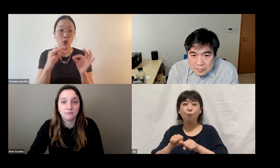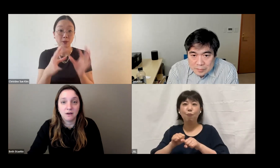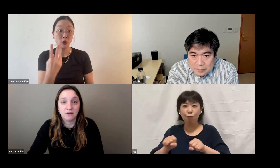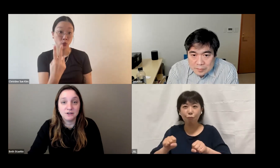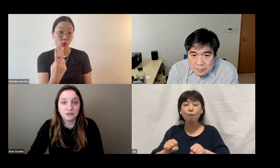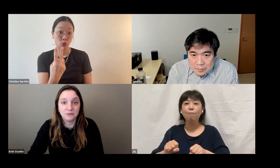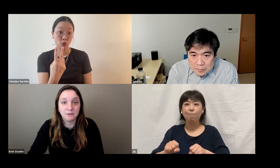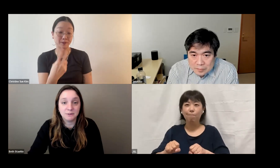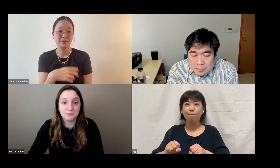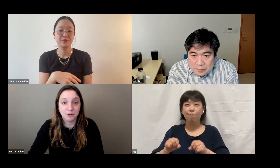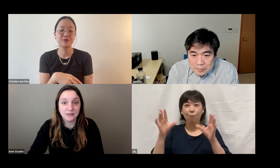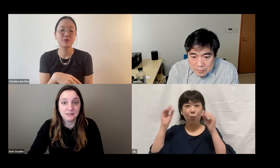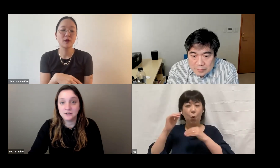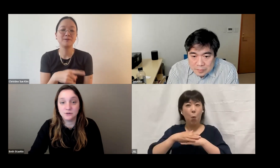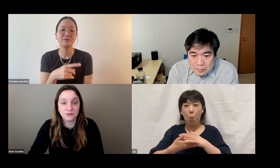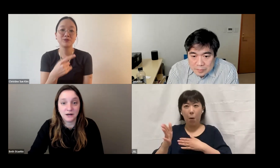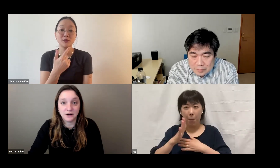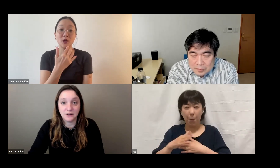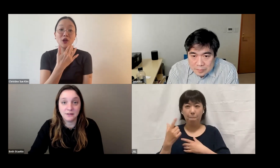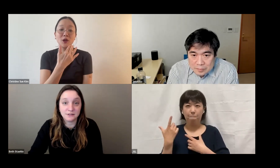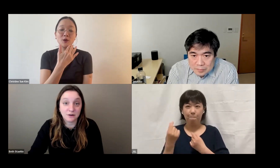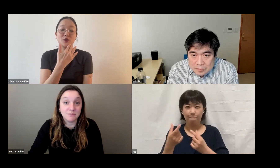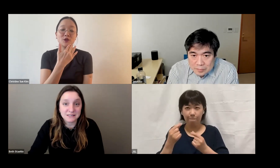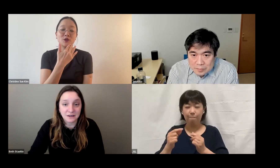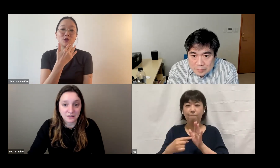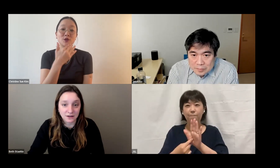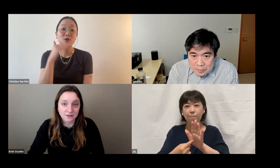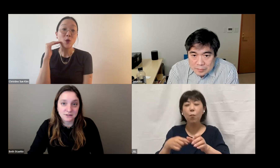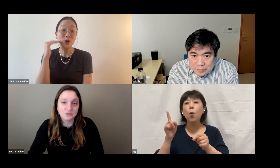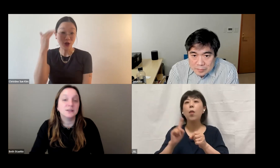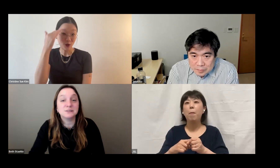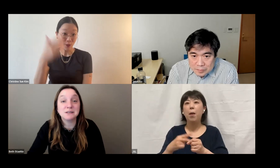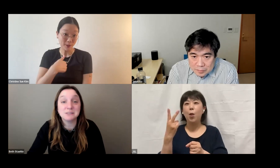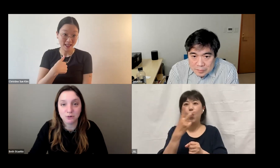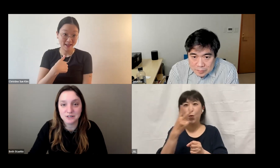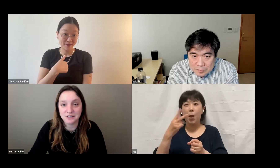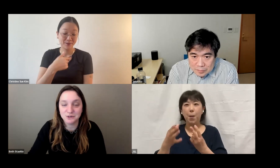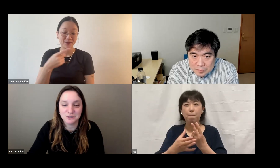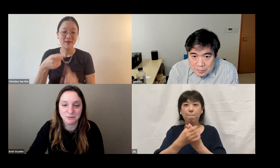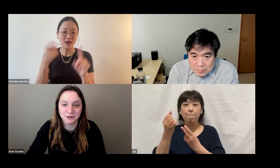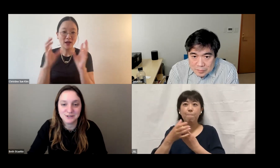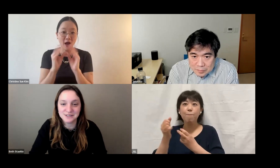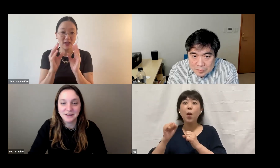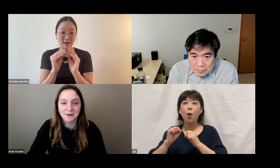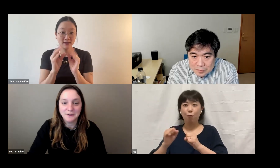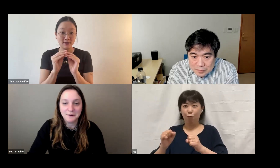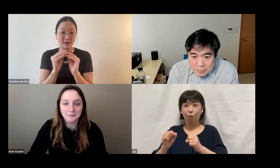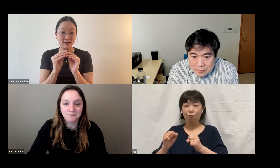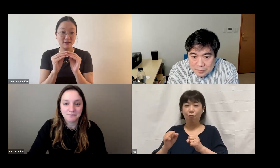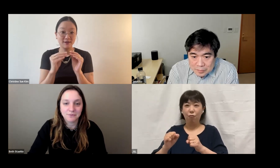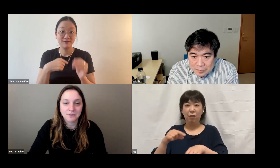eventually people's brains get too tired and they start missing things. So that's why it’s important to have two interpreters.